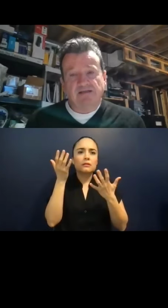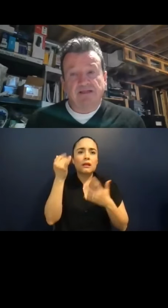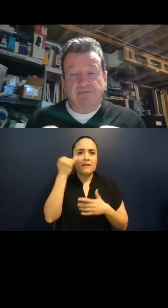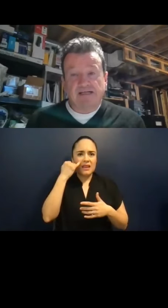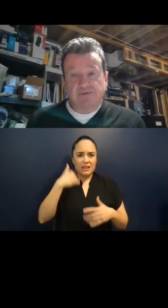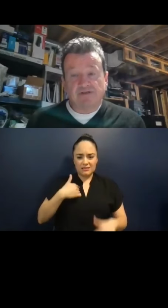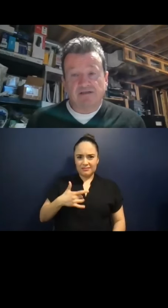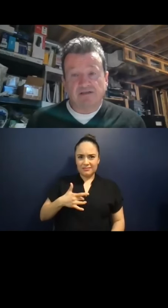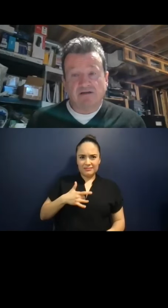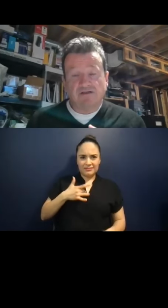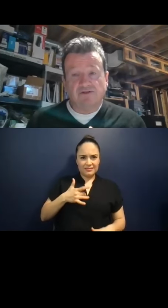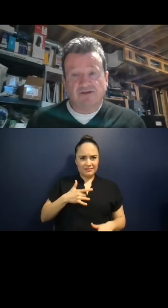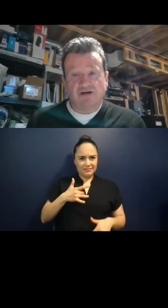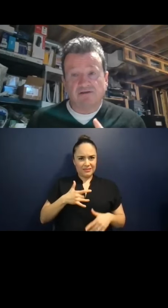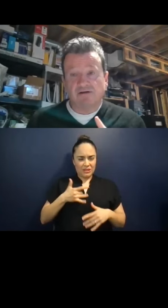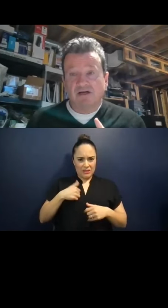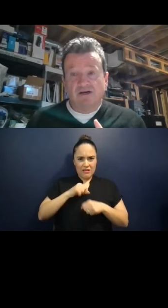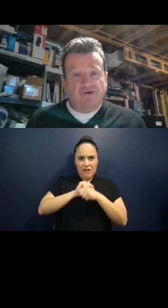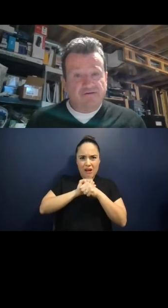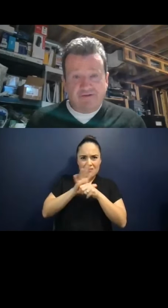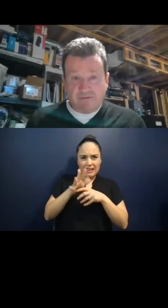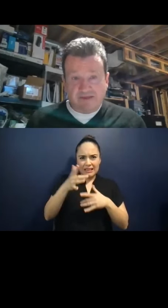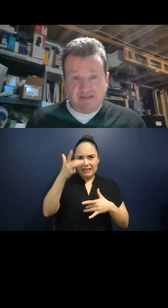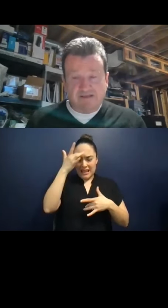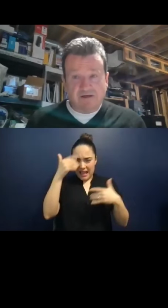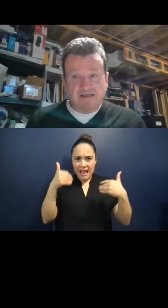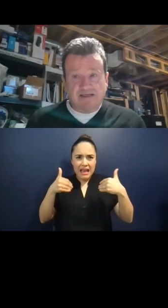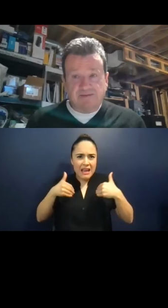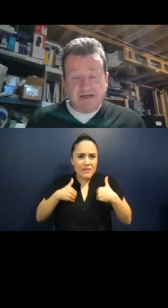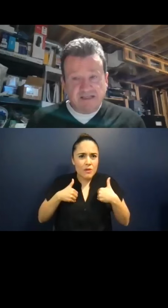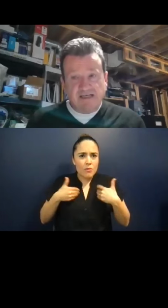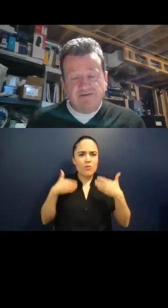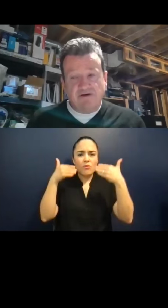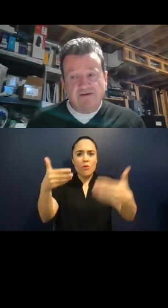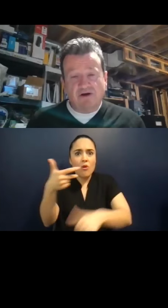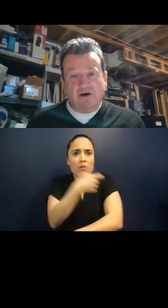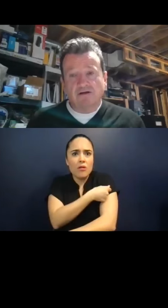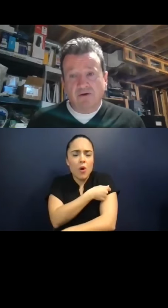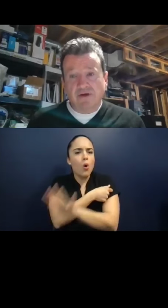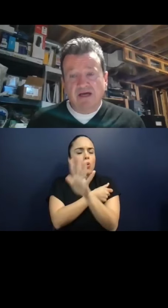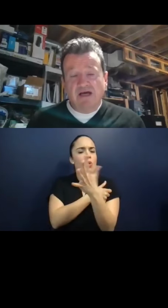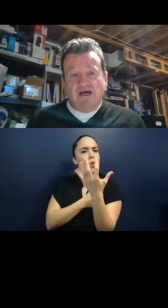The symptoms of confirmed or suspected infection